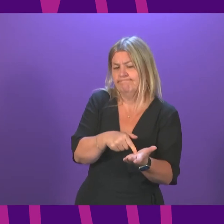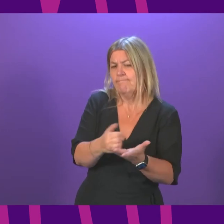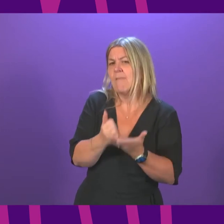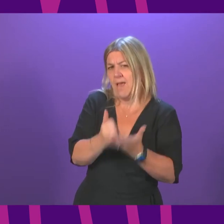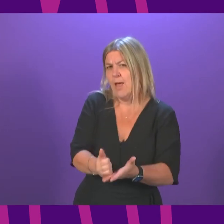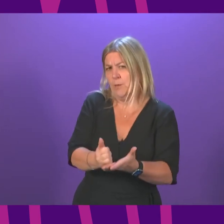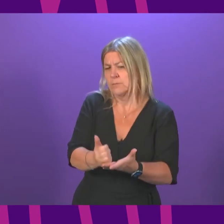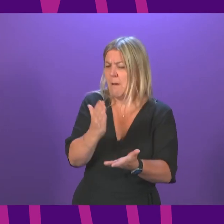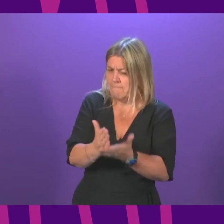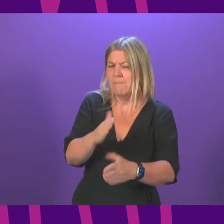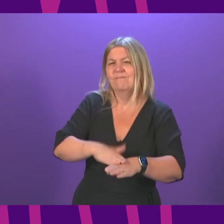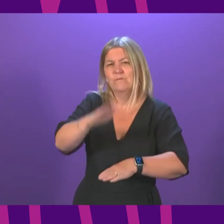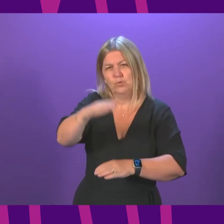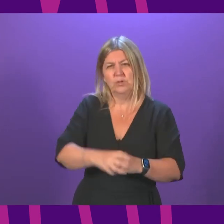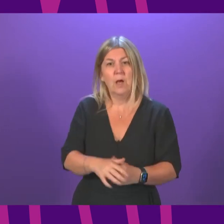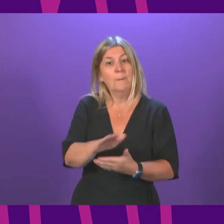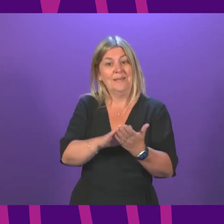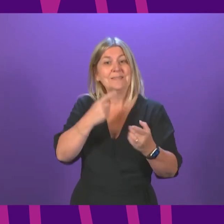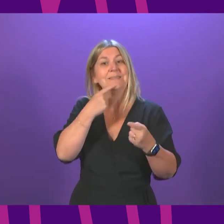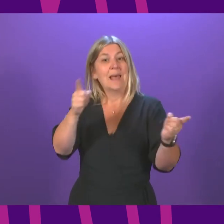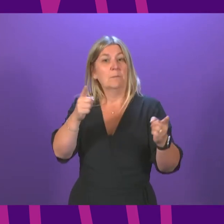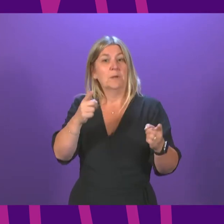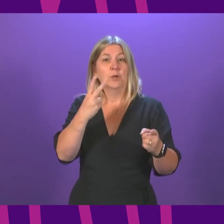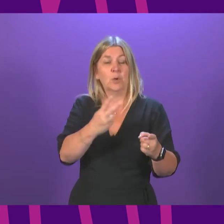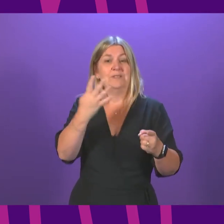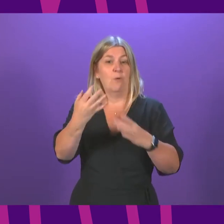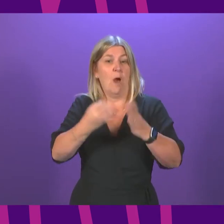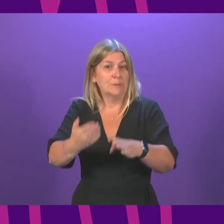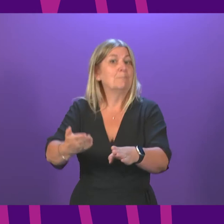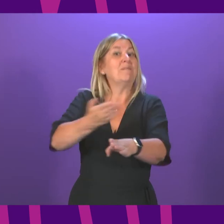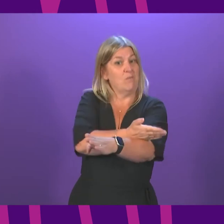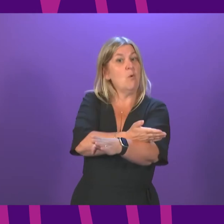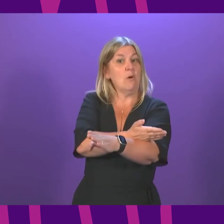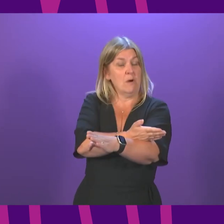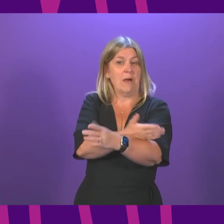to Parliament at least 24 hours before making changes to Covid-19 measures will give the